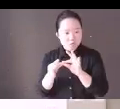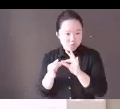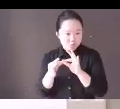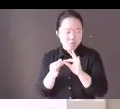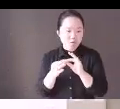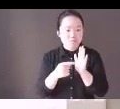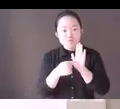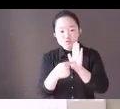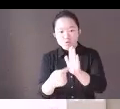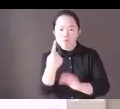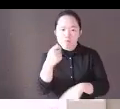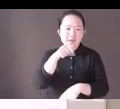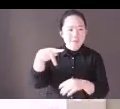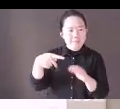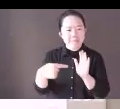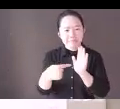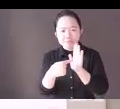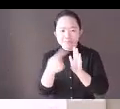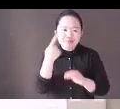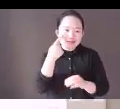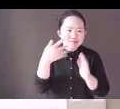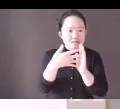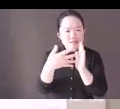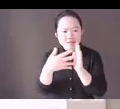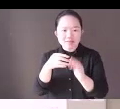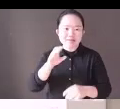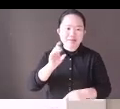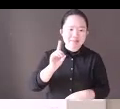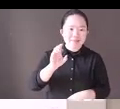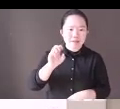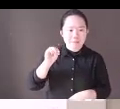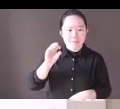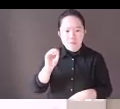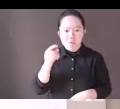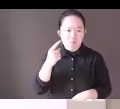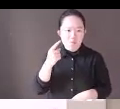from one of the largest e-commerce companies in the nordics H&M on their accessibility journey